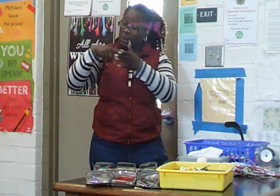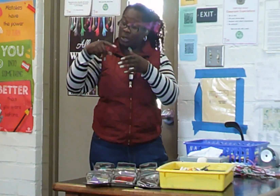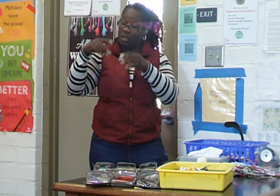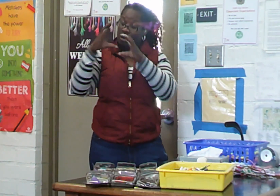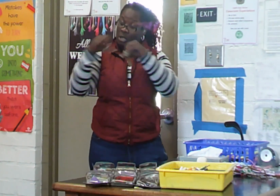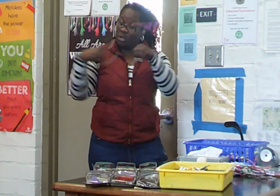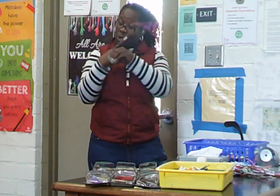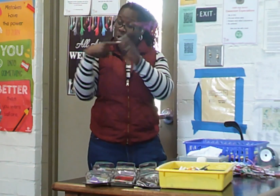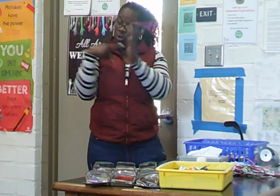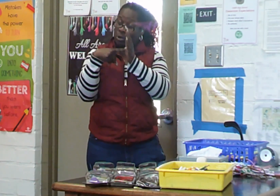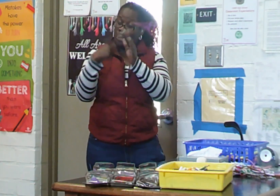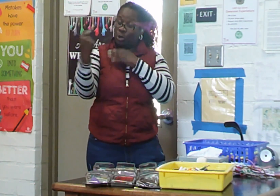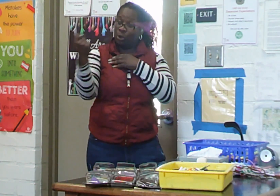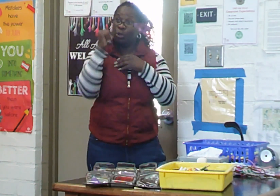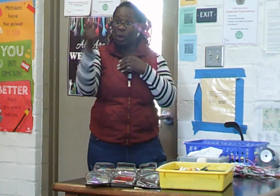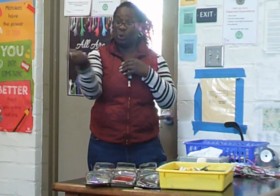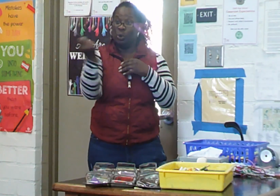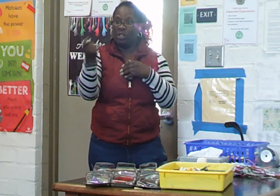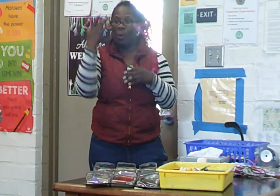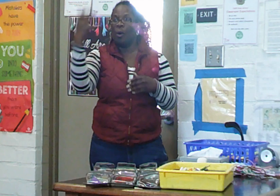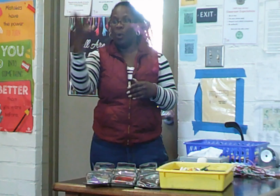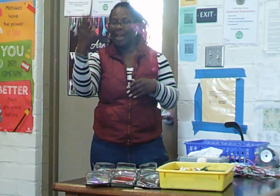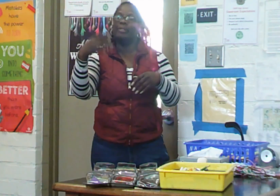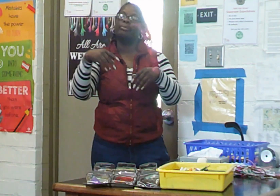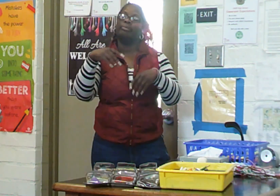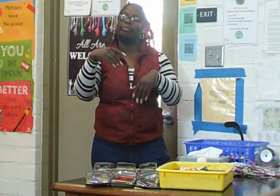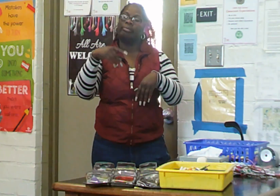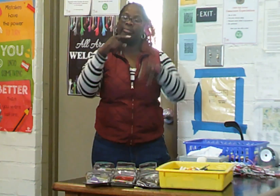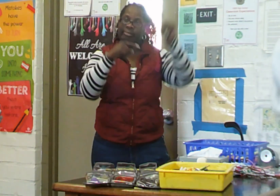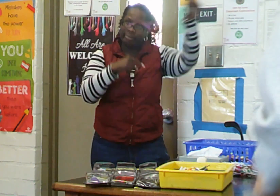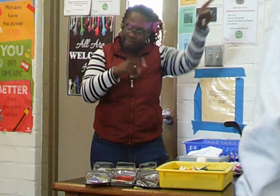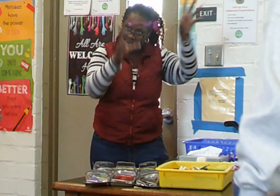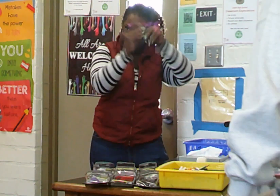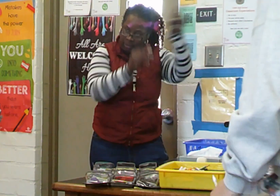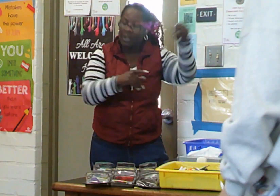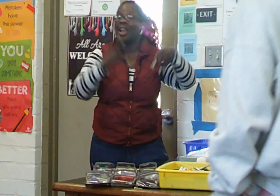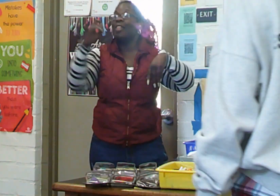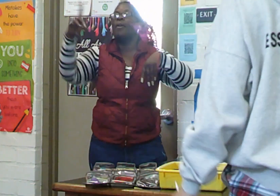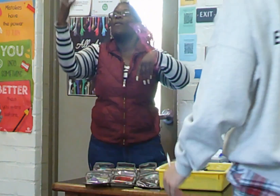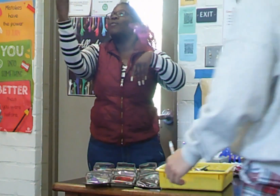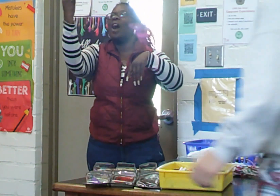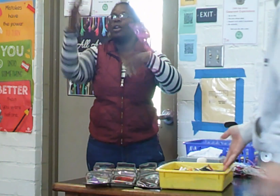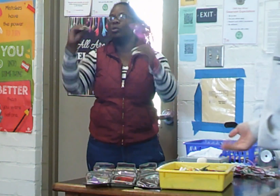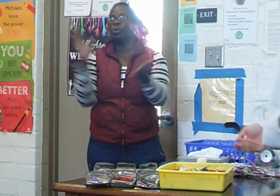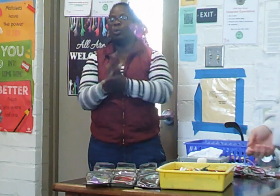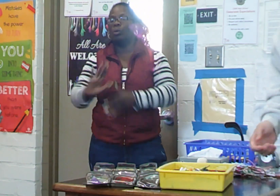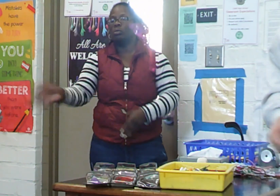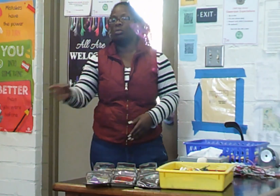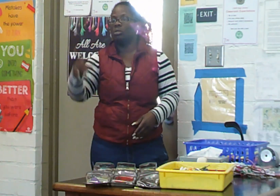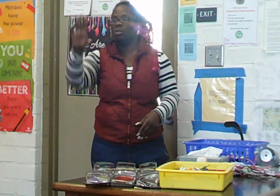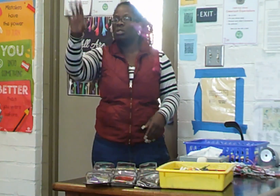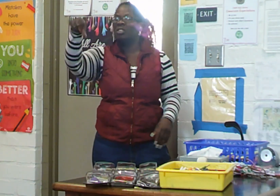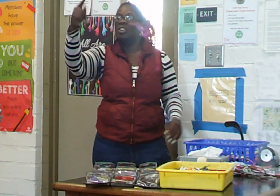Okay, that's. It's due tomorrow. On Tuesday, because Wednesday there's no school on Friday.